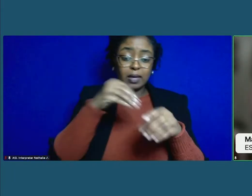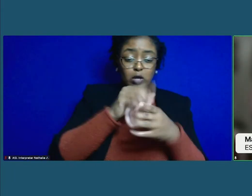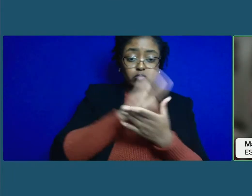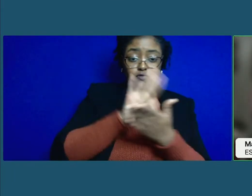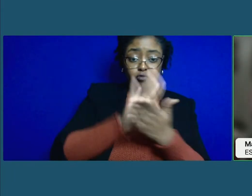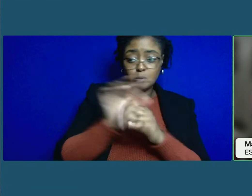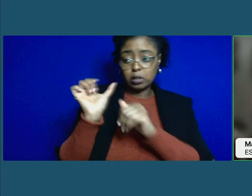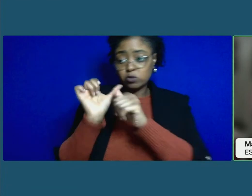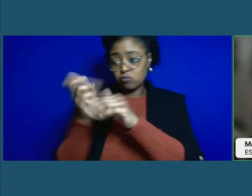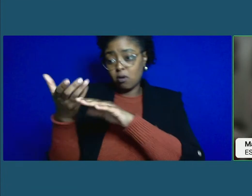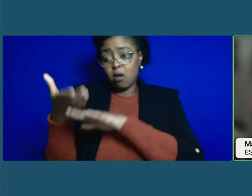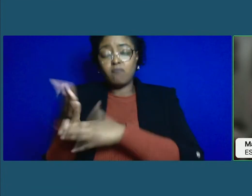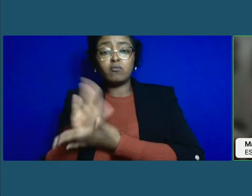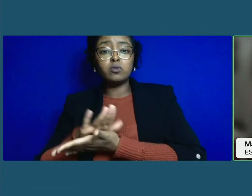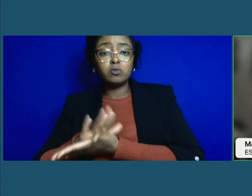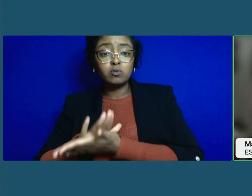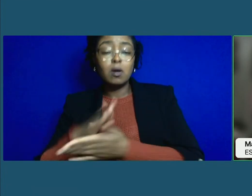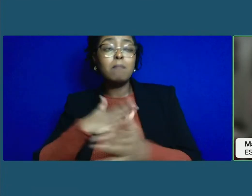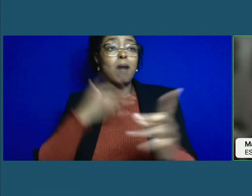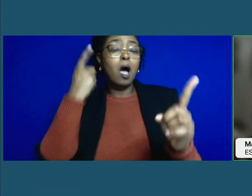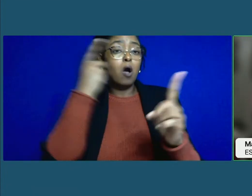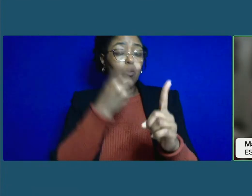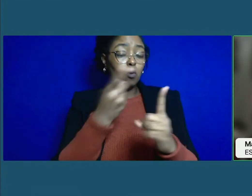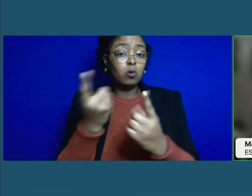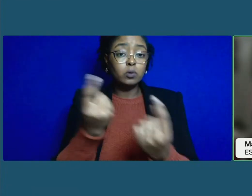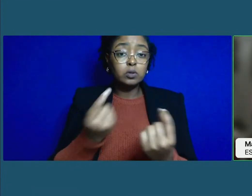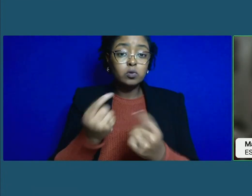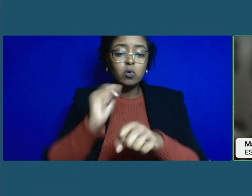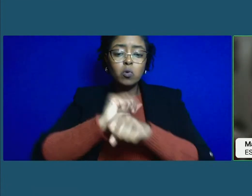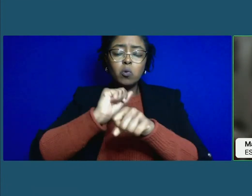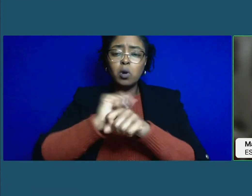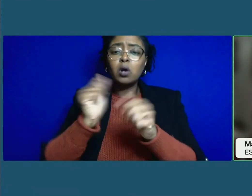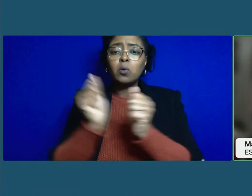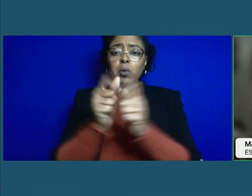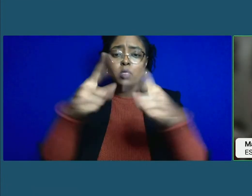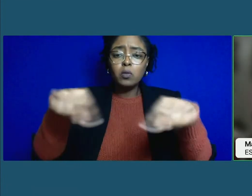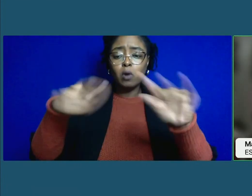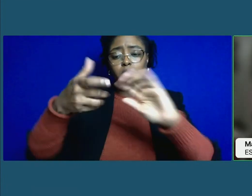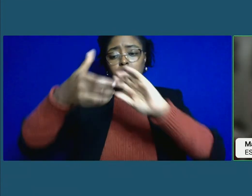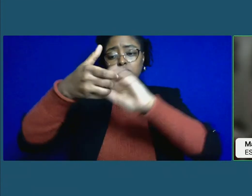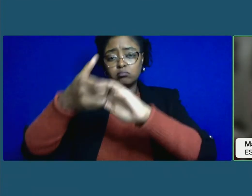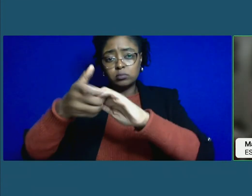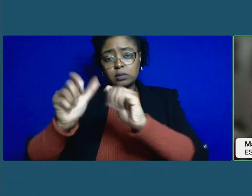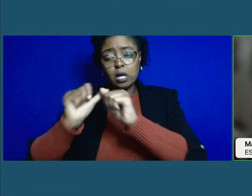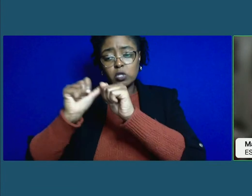And escalated beyond the school . So my goal and our goal